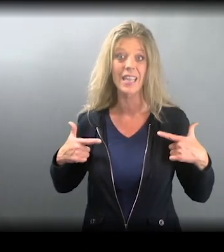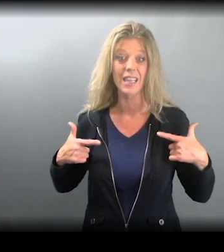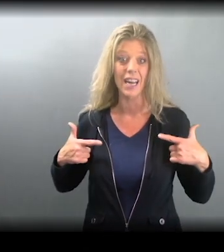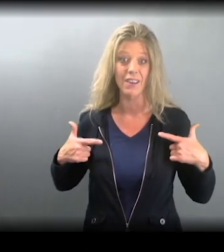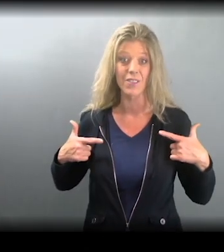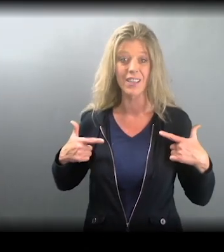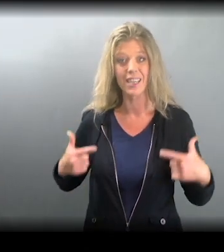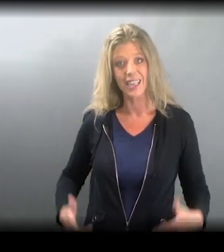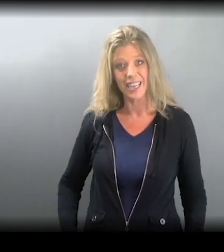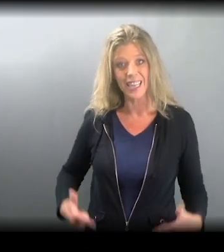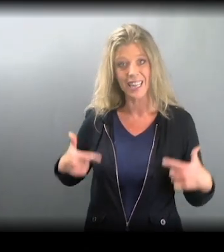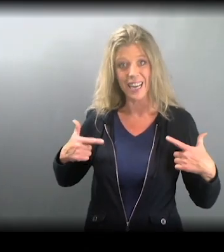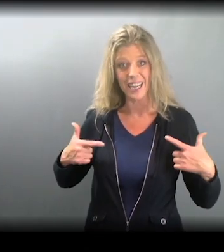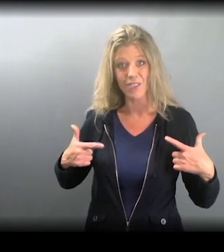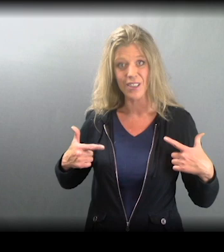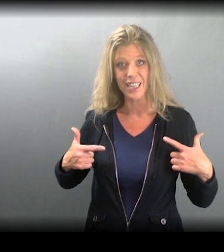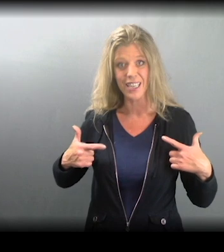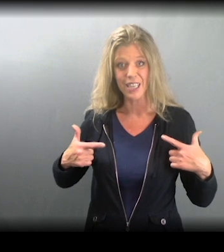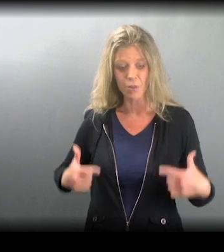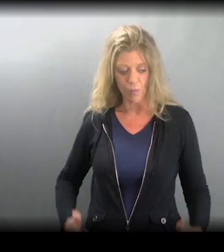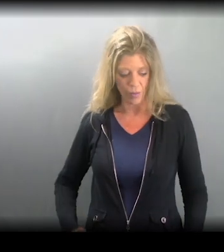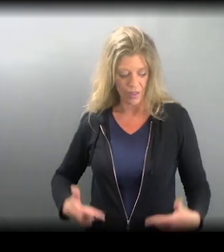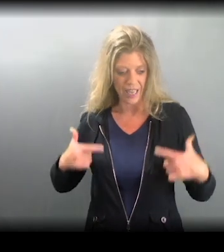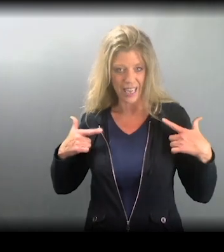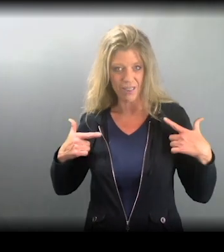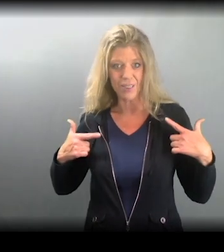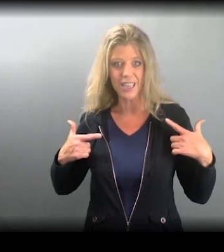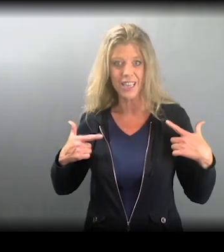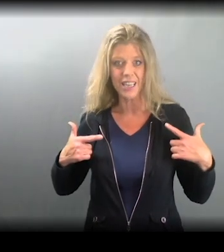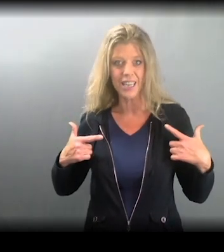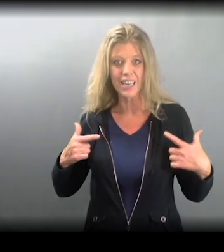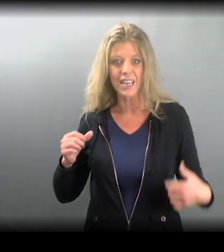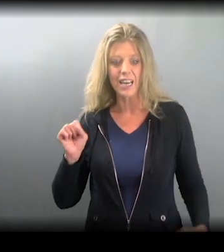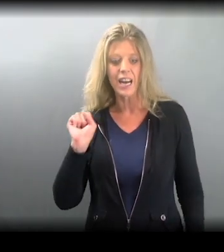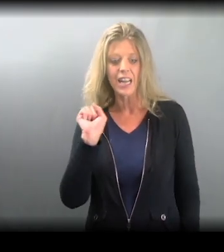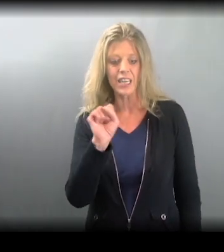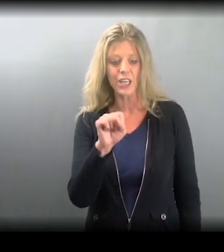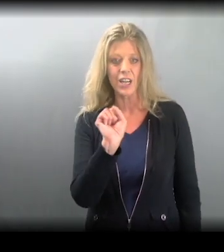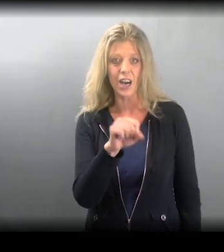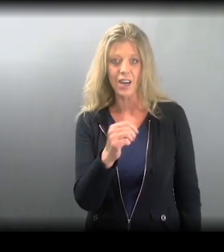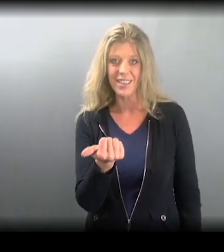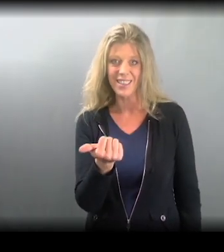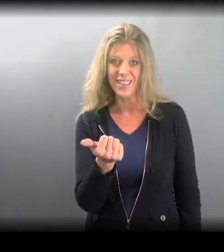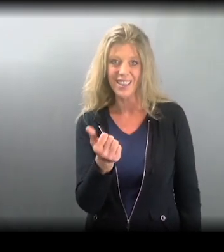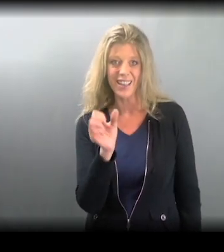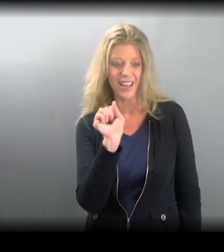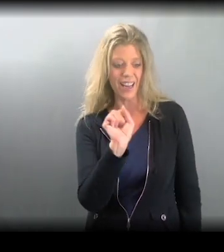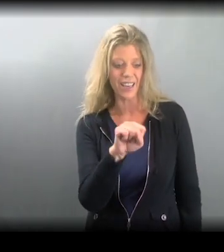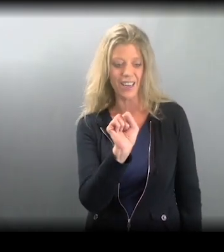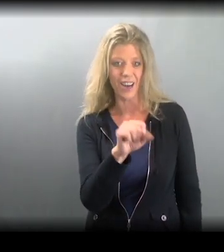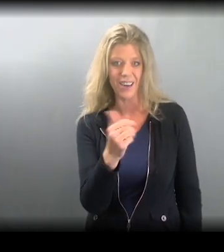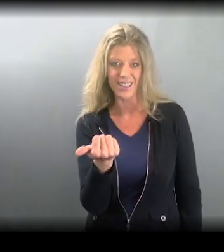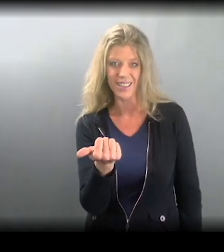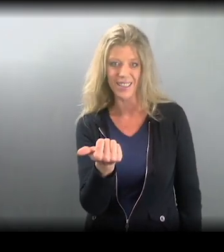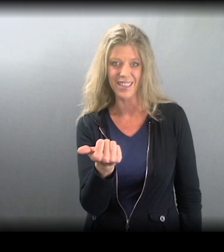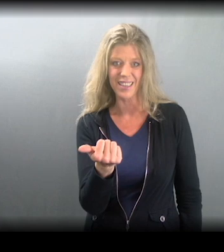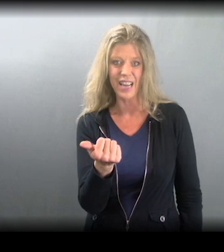LIFE KNOCKS